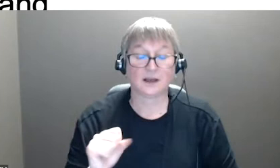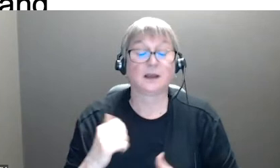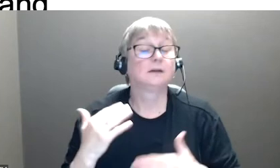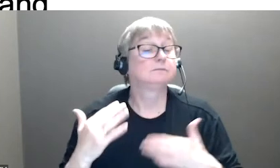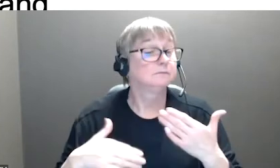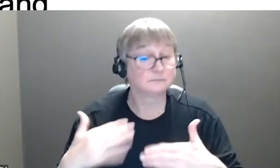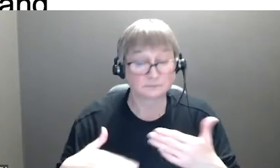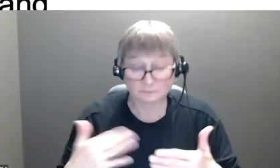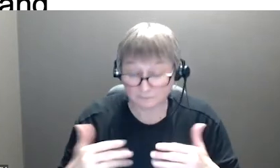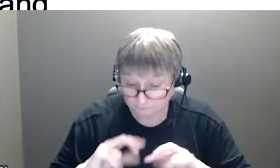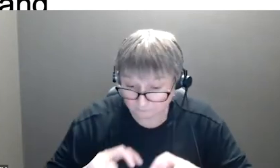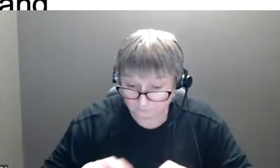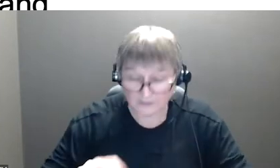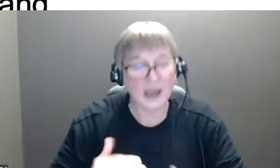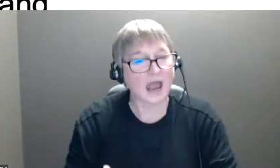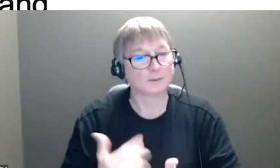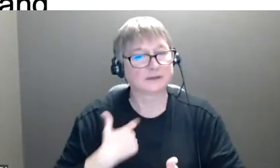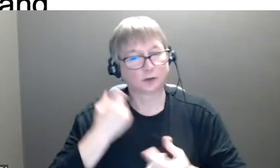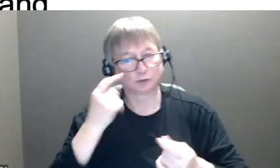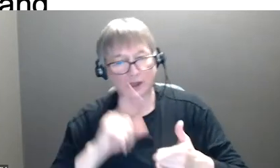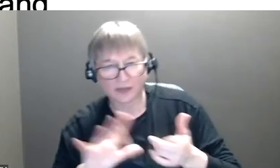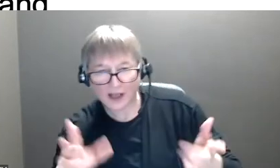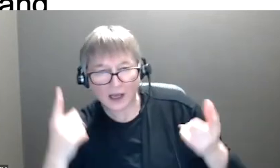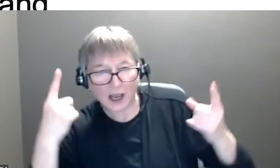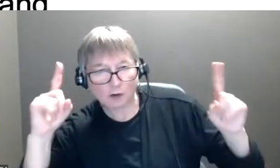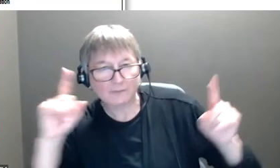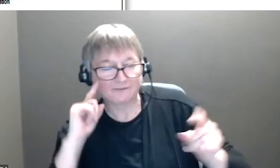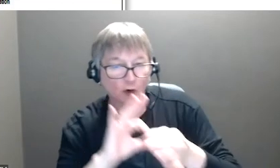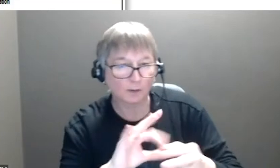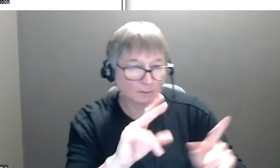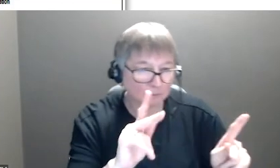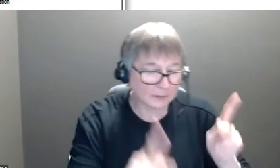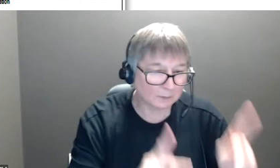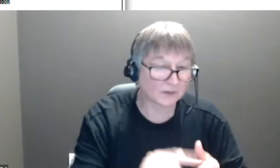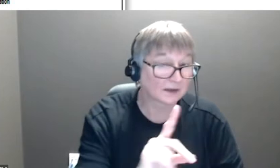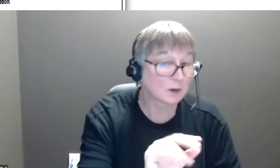disabilities and other underrepresented groups in the labor market. Monitoring and implementation.